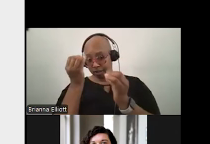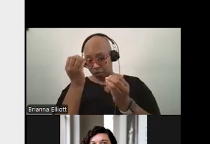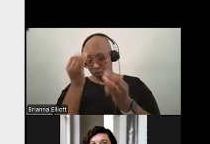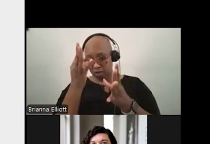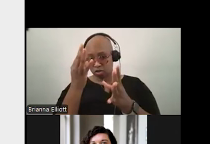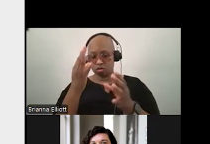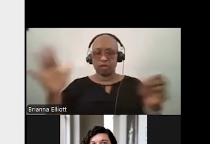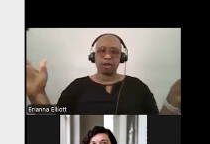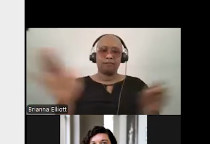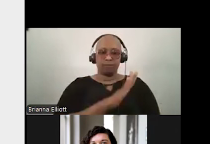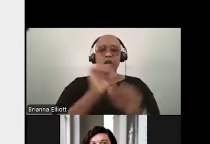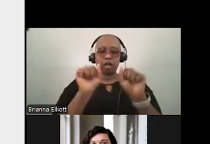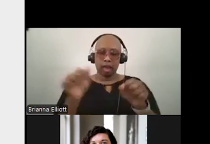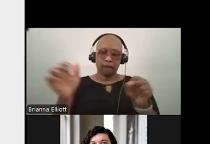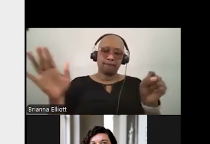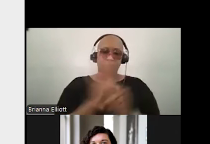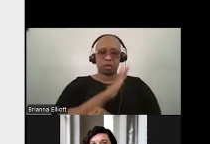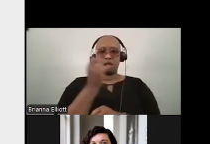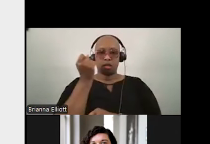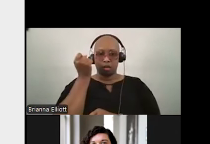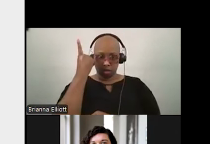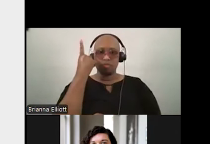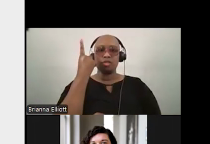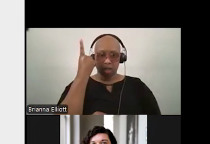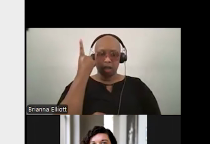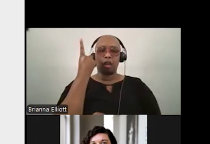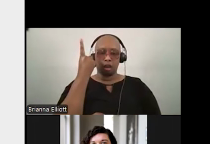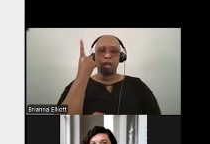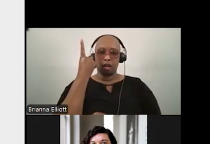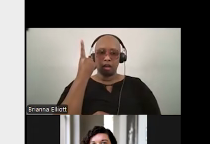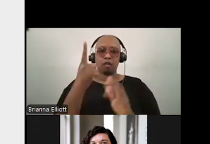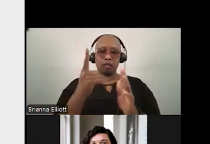So, you want to be concise but descriptive. You want to explain the purpose, not every detail.